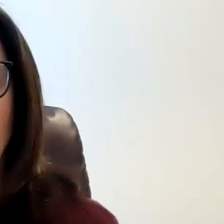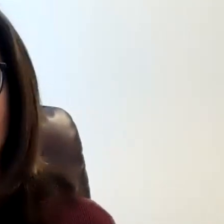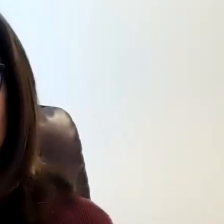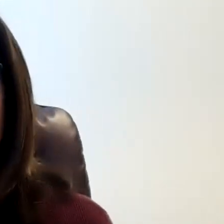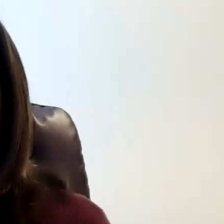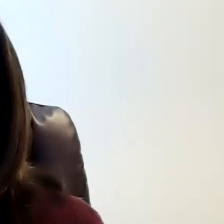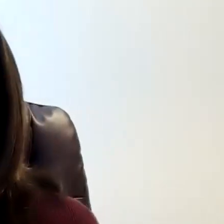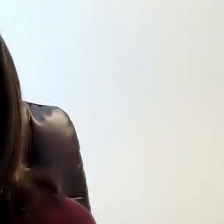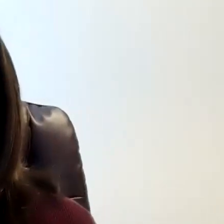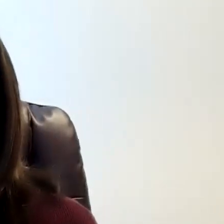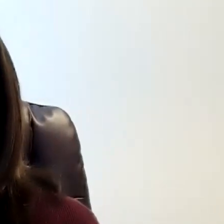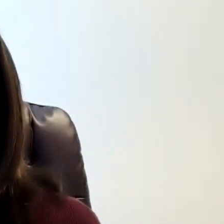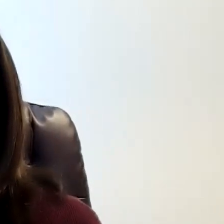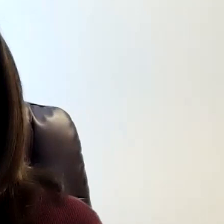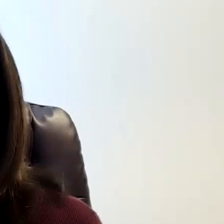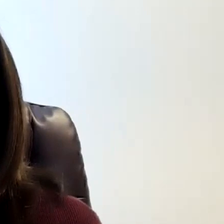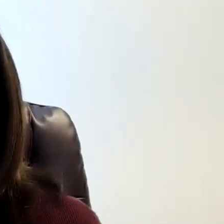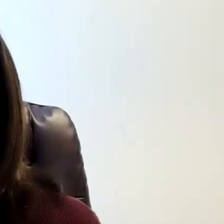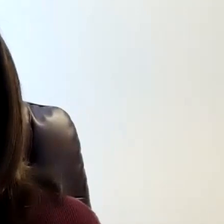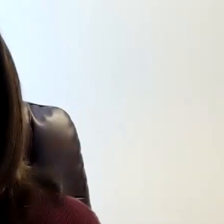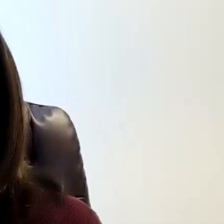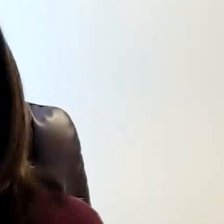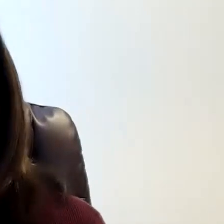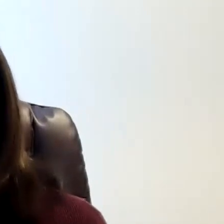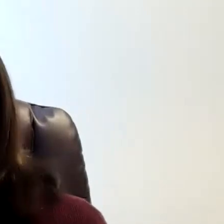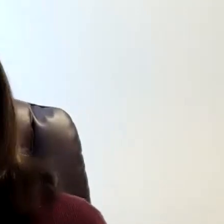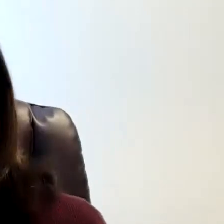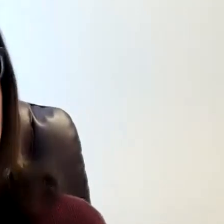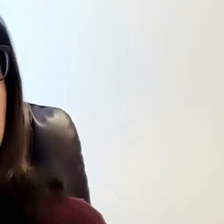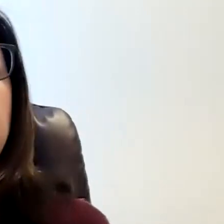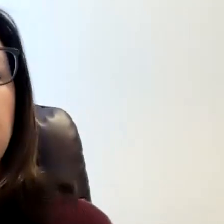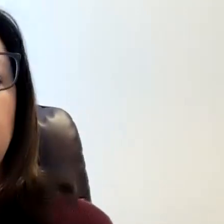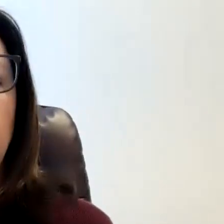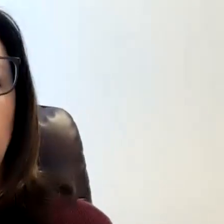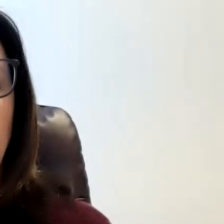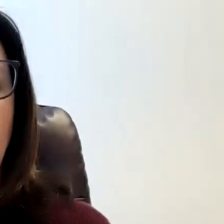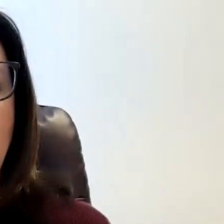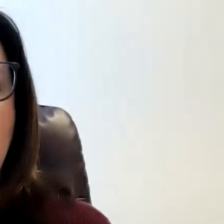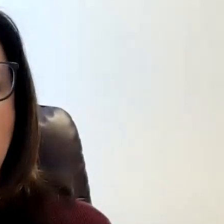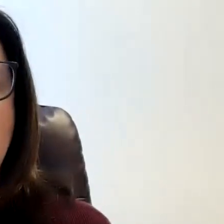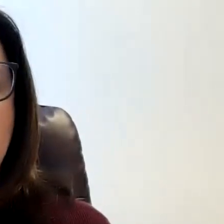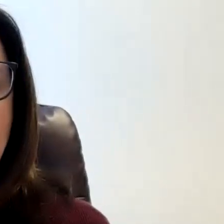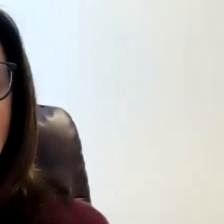Thanks so much, Laura. So I'm going to go ahead and see if I can share my screen,